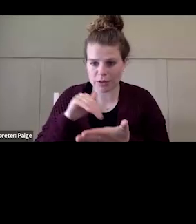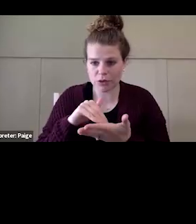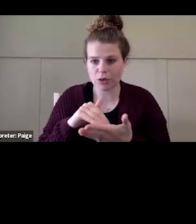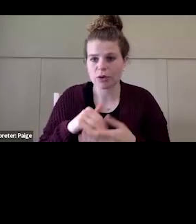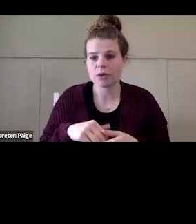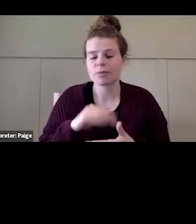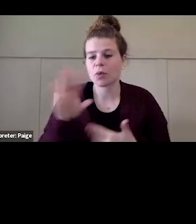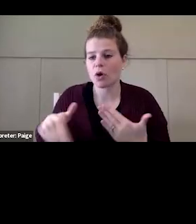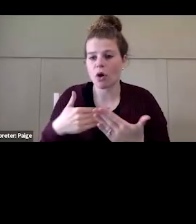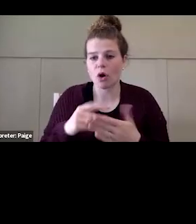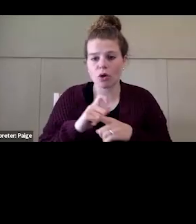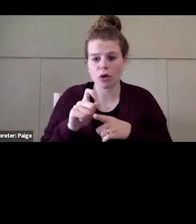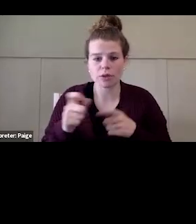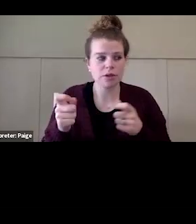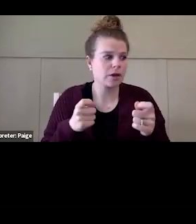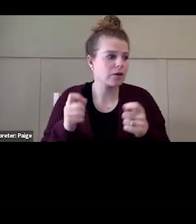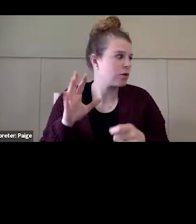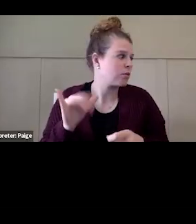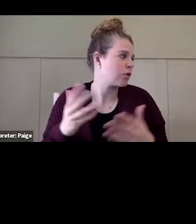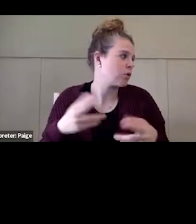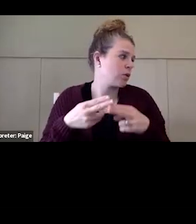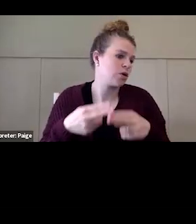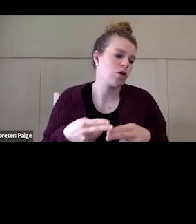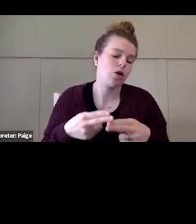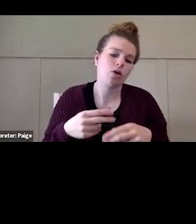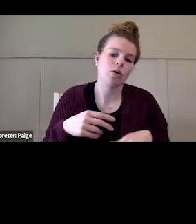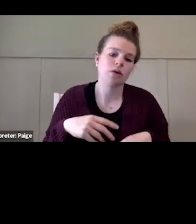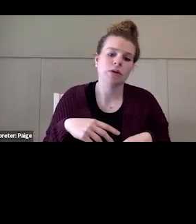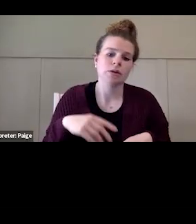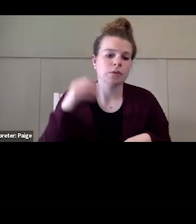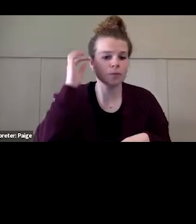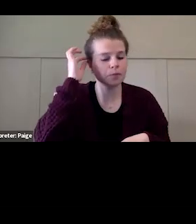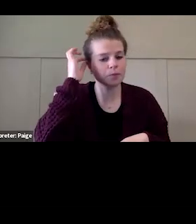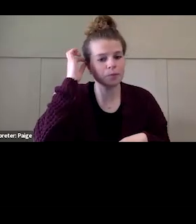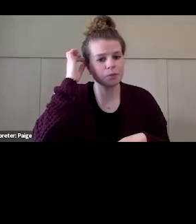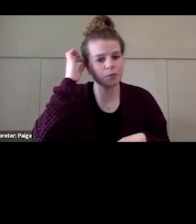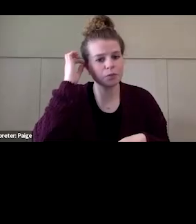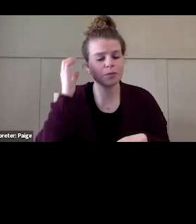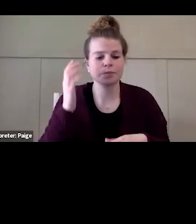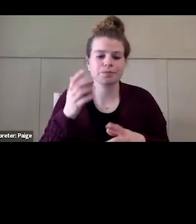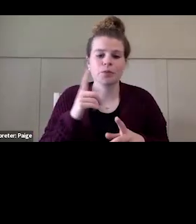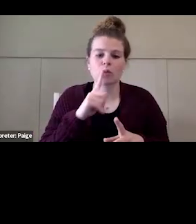all of the calls are handled by what we call universal call takers and they're asking the same questions